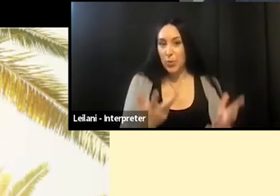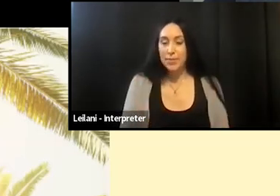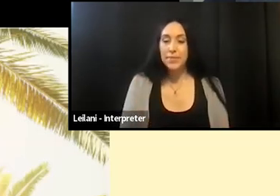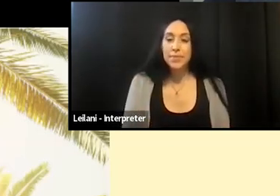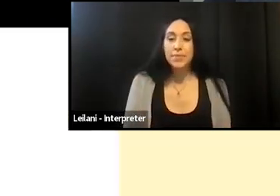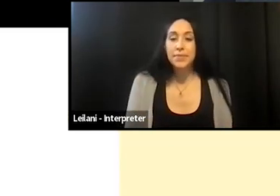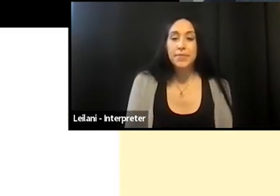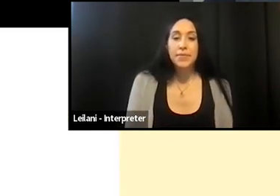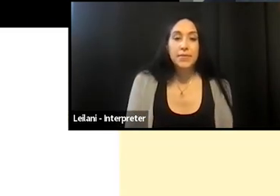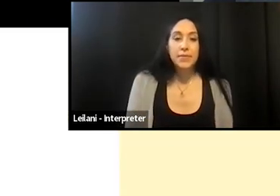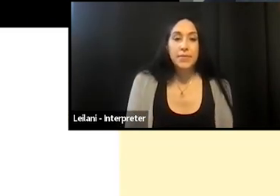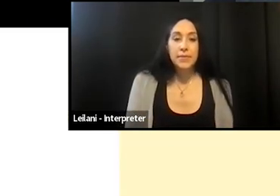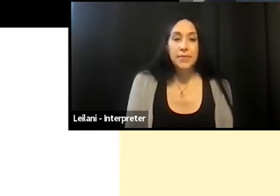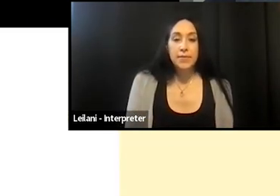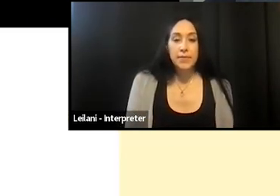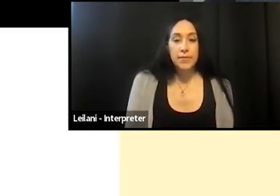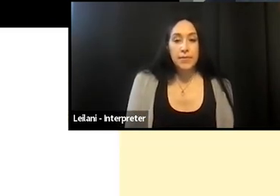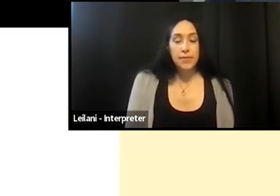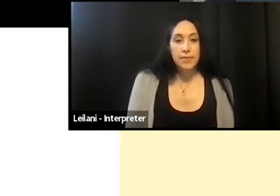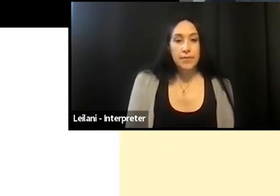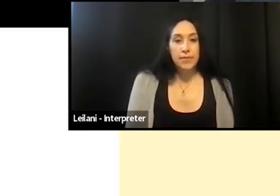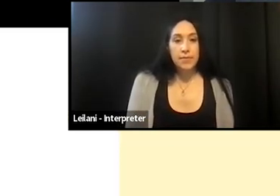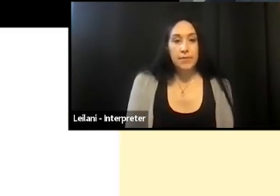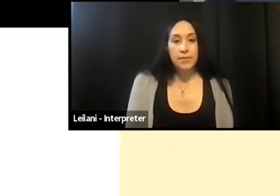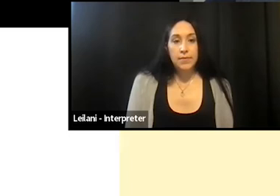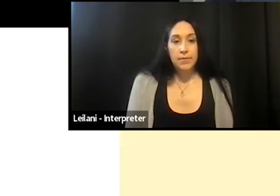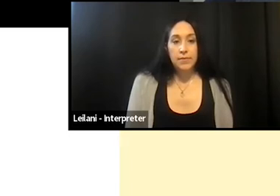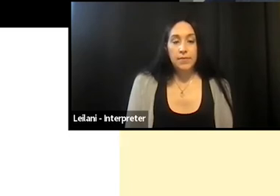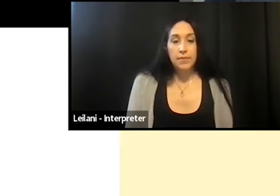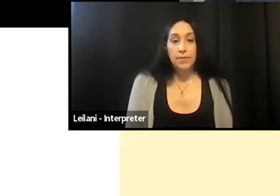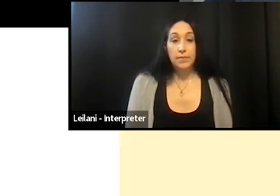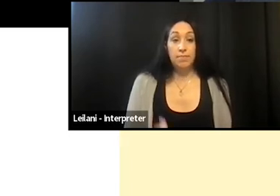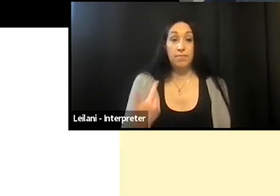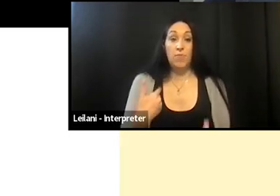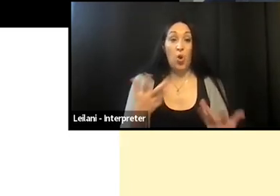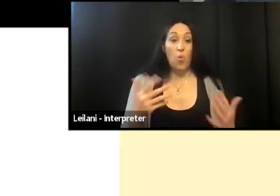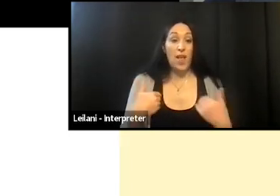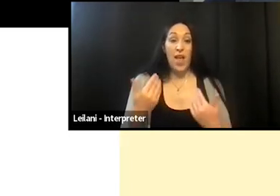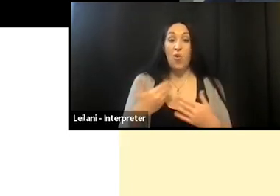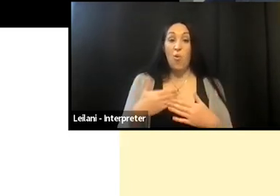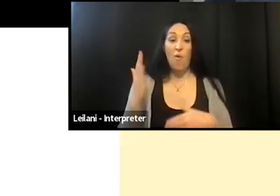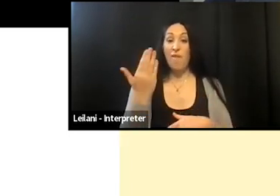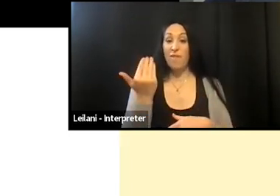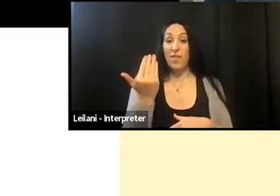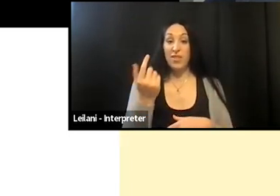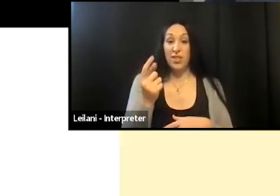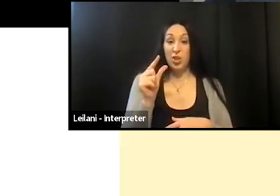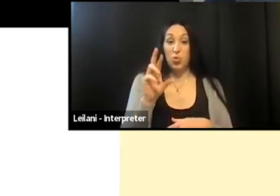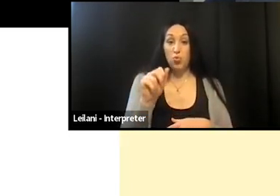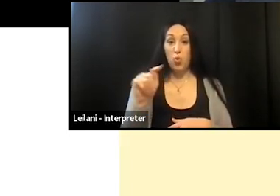We have given over 15 mini grants, which have helped launch age-friendly projects